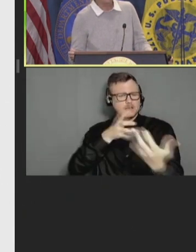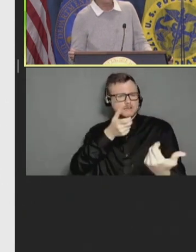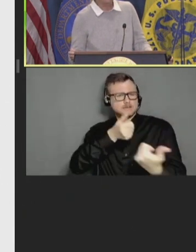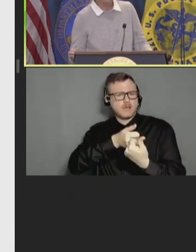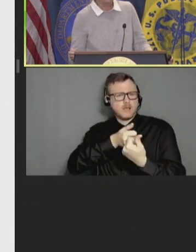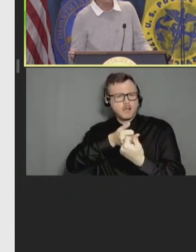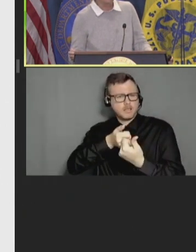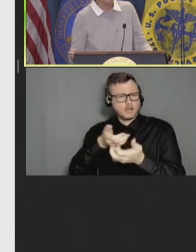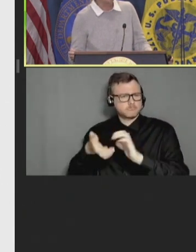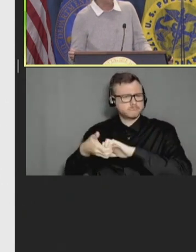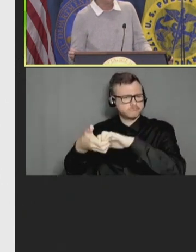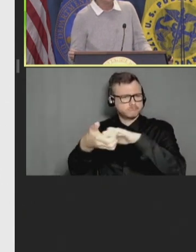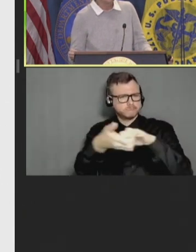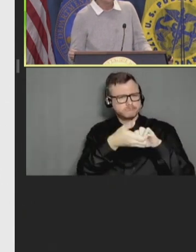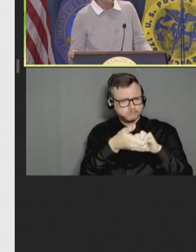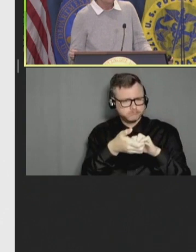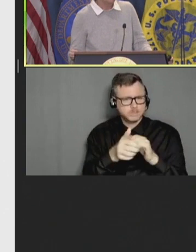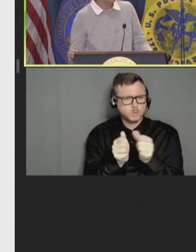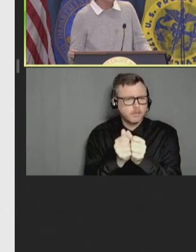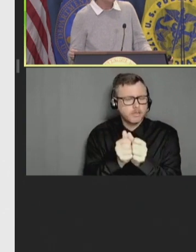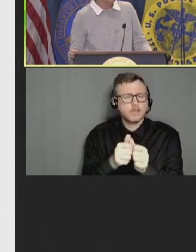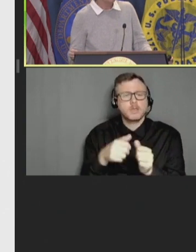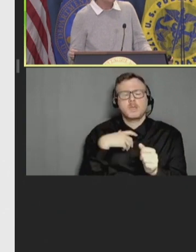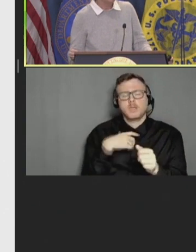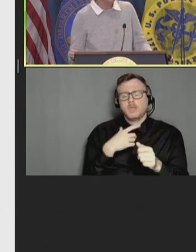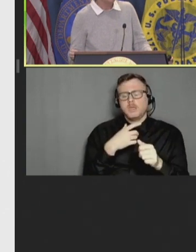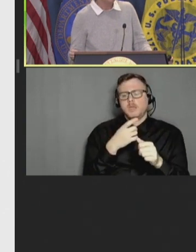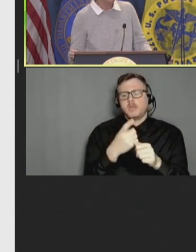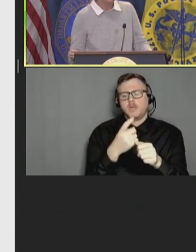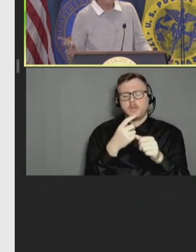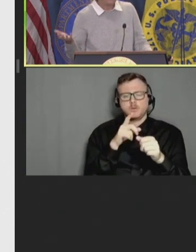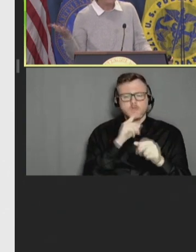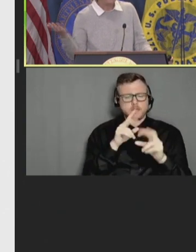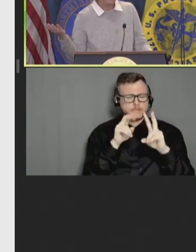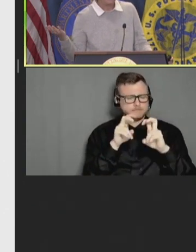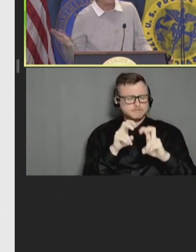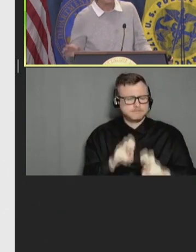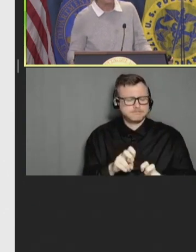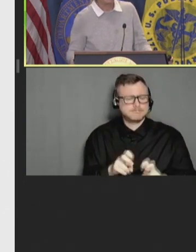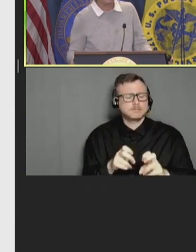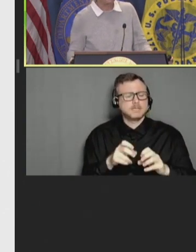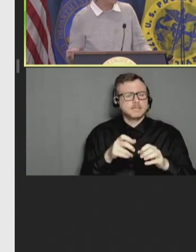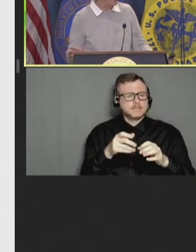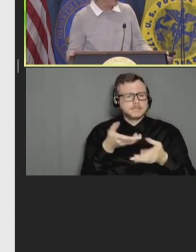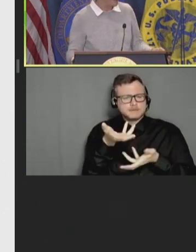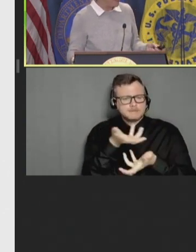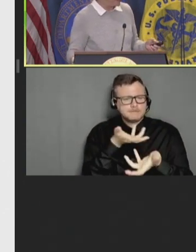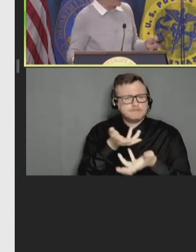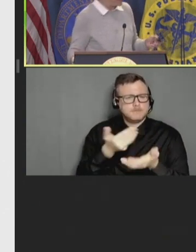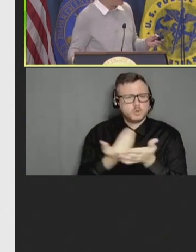through -- work through new vaccine challenges. There's never a dull day in immunization.